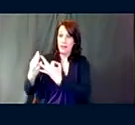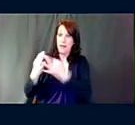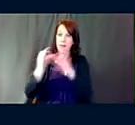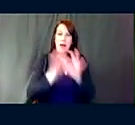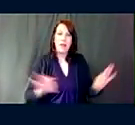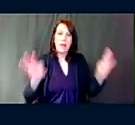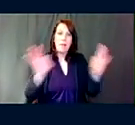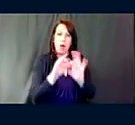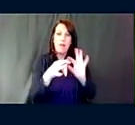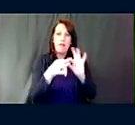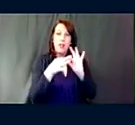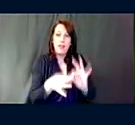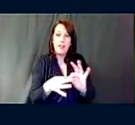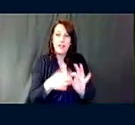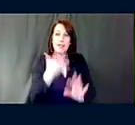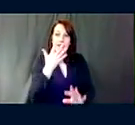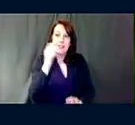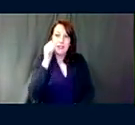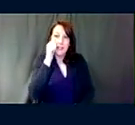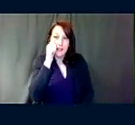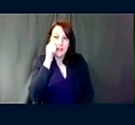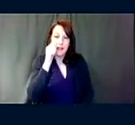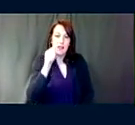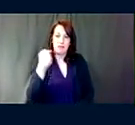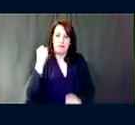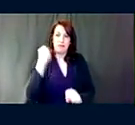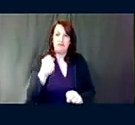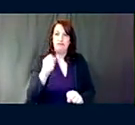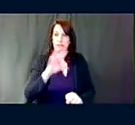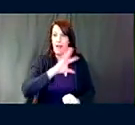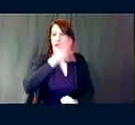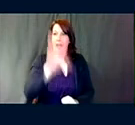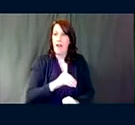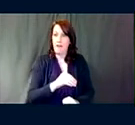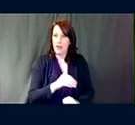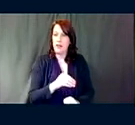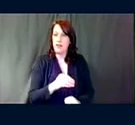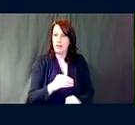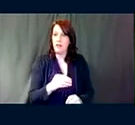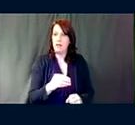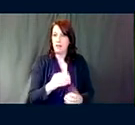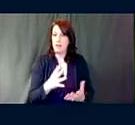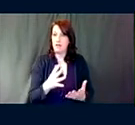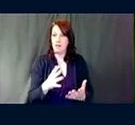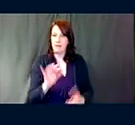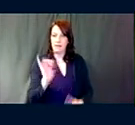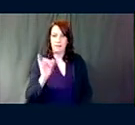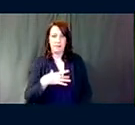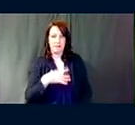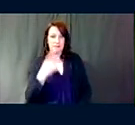10% EUROPEAN ANCESTRY, THE IMPORTANT GENES FOR SKIN COLOR ARE ALL OF AFRICAN ANCESTRY IN